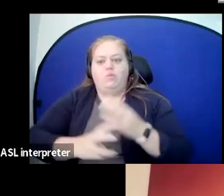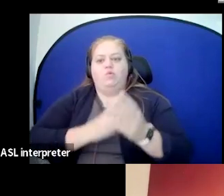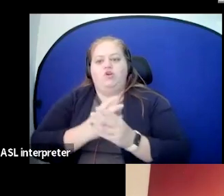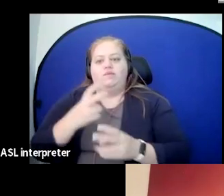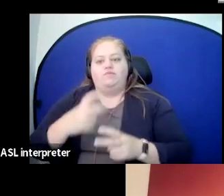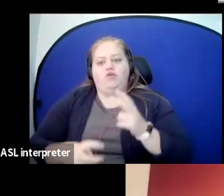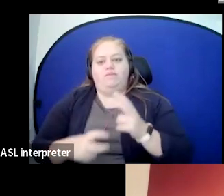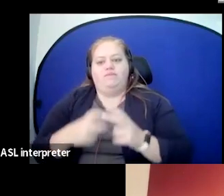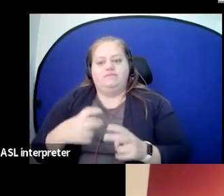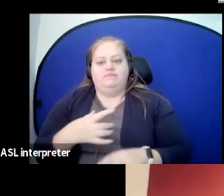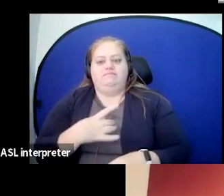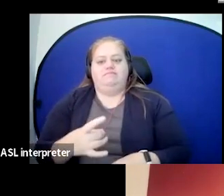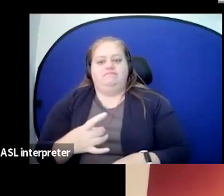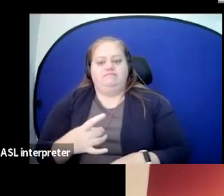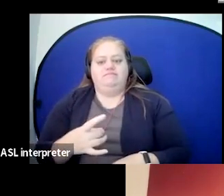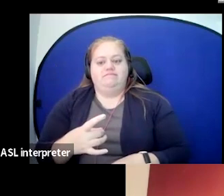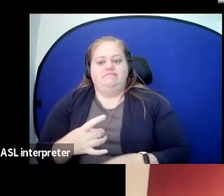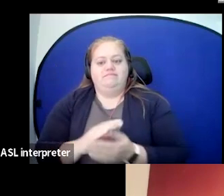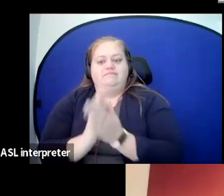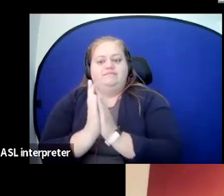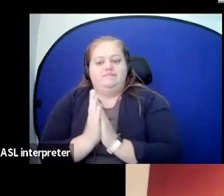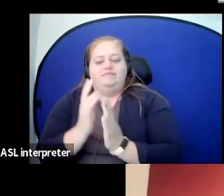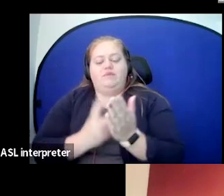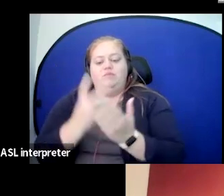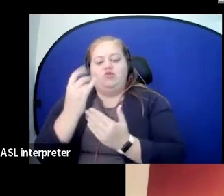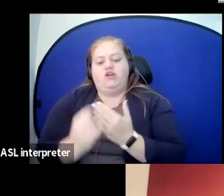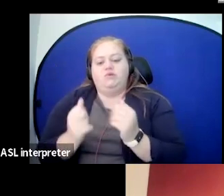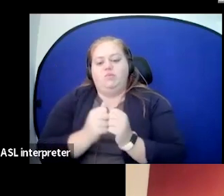to a project that has a very meaningful impact.